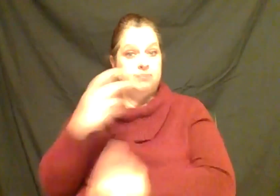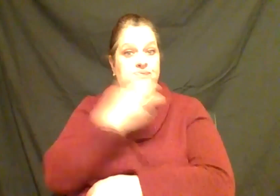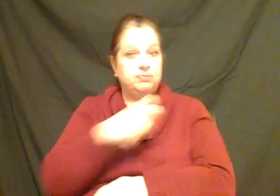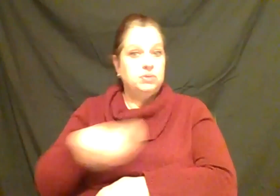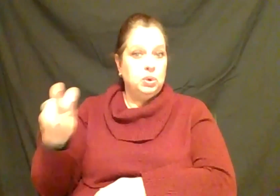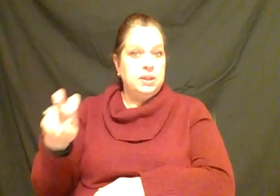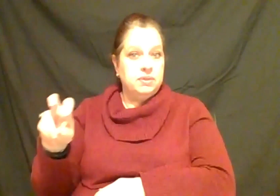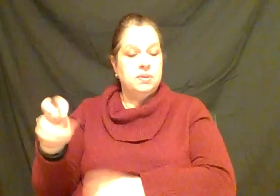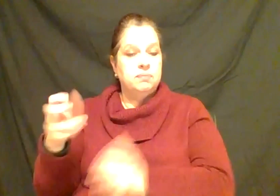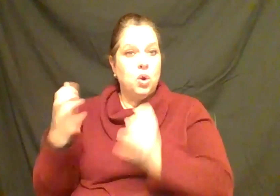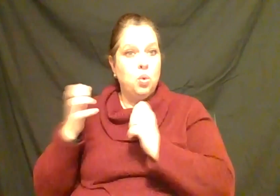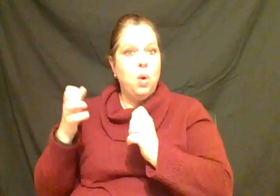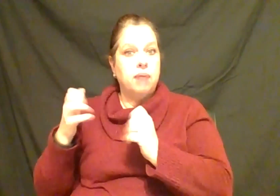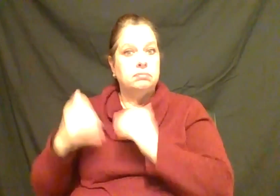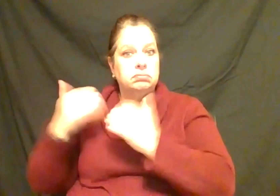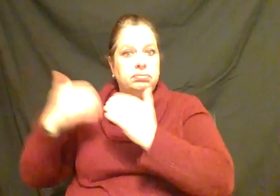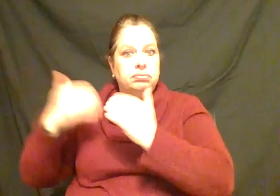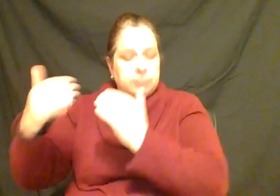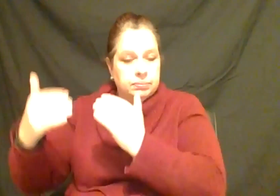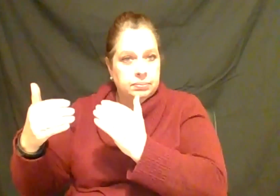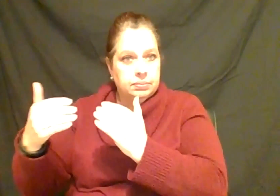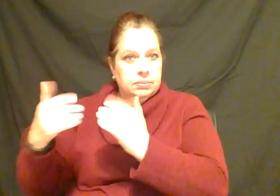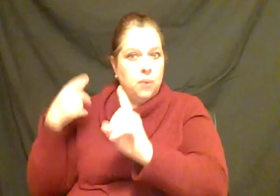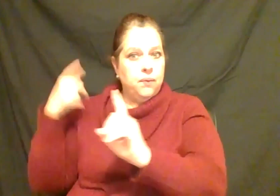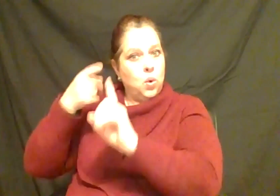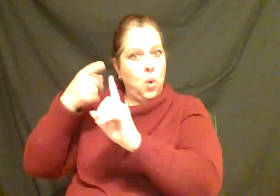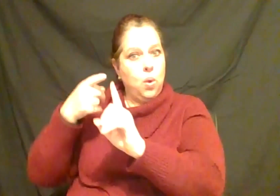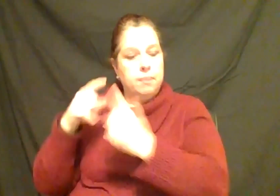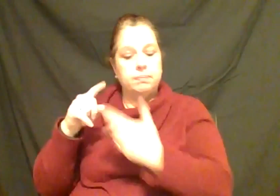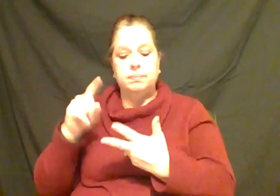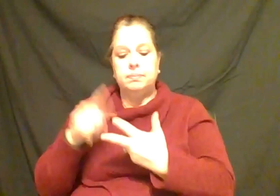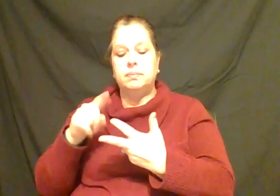and wants to accelerate and reach that goal the second was the credit recovery with english